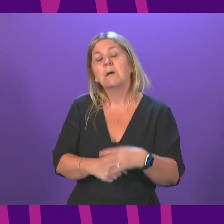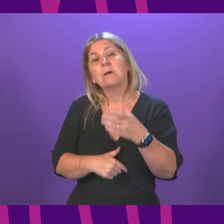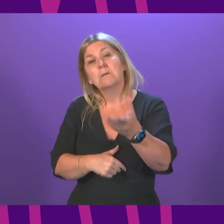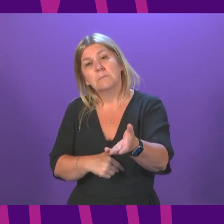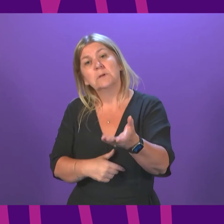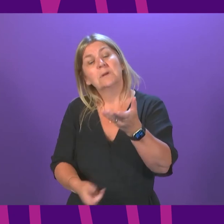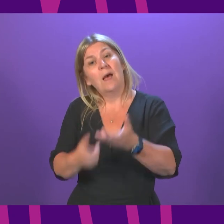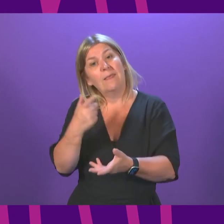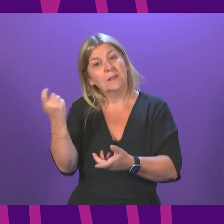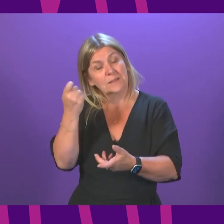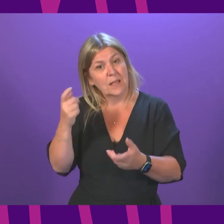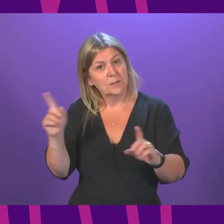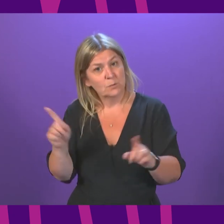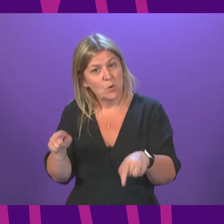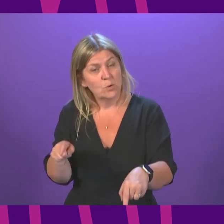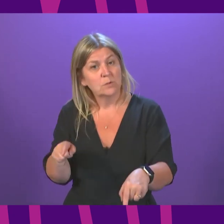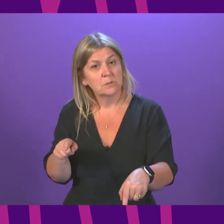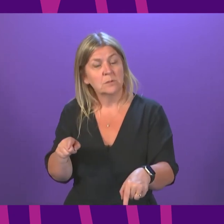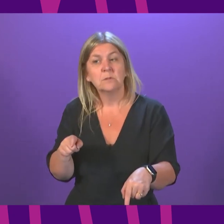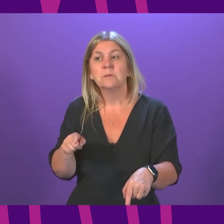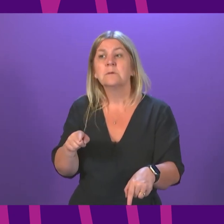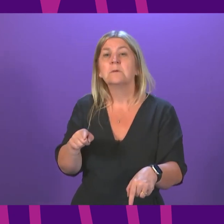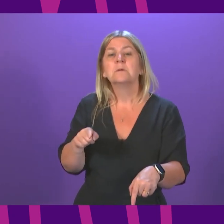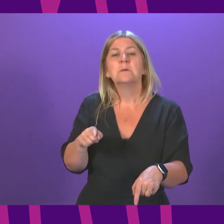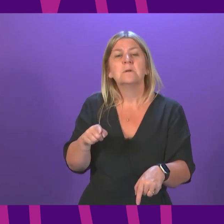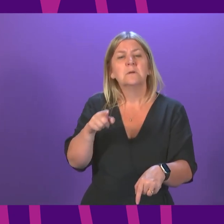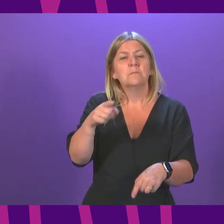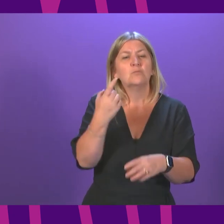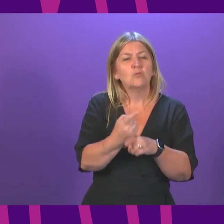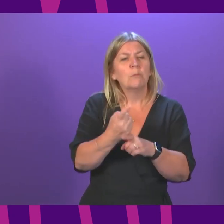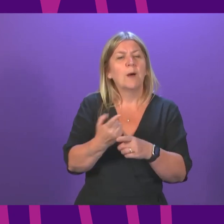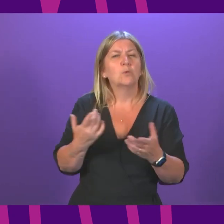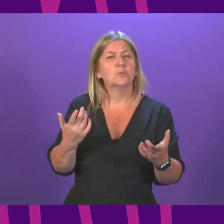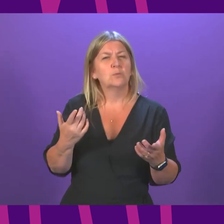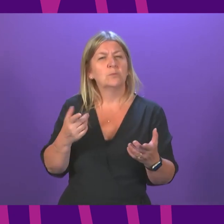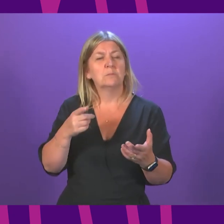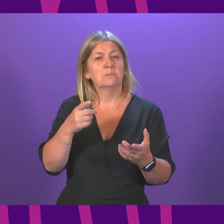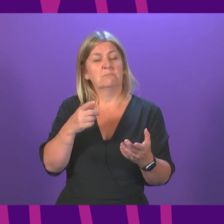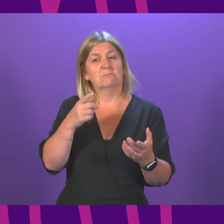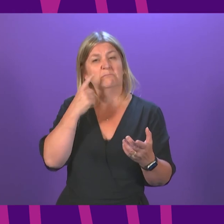Although I am not sure that I followed the logic of it, Mr McMillan made an interesting